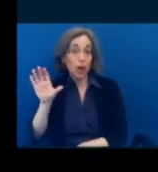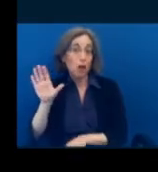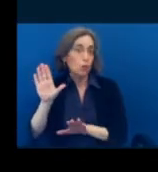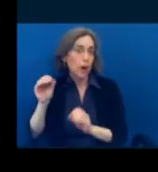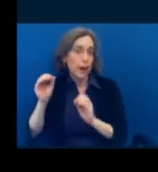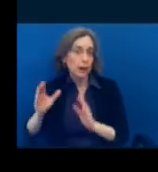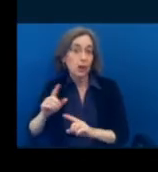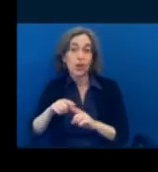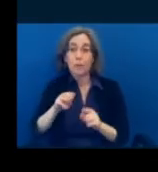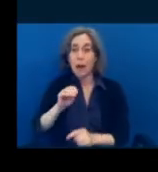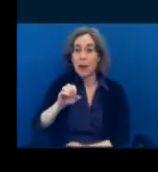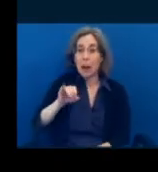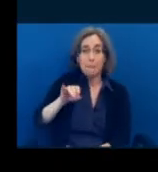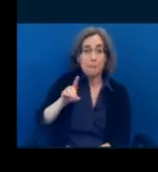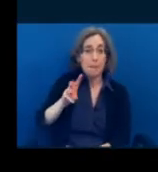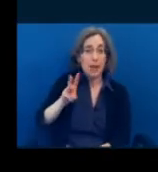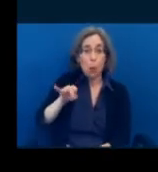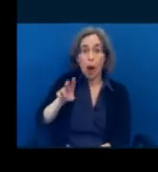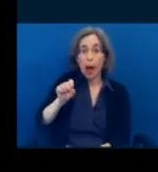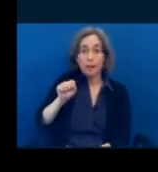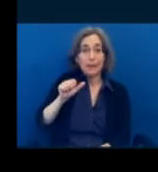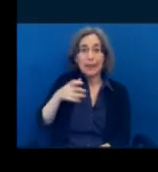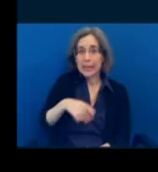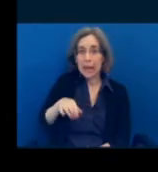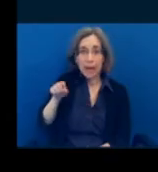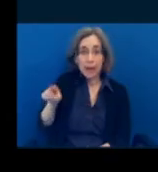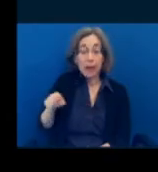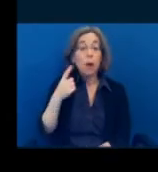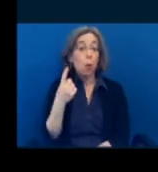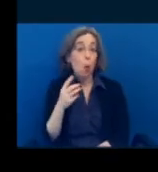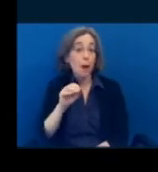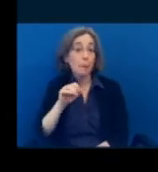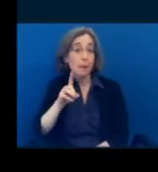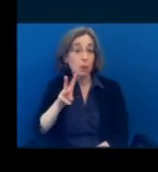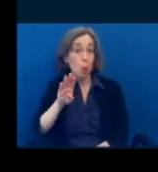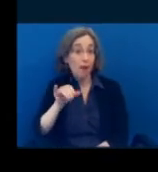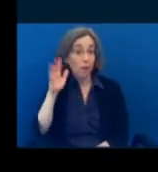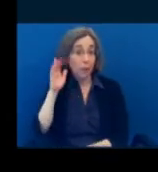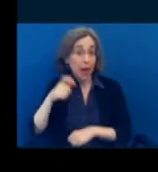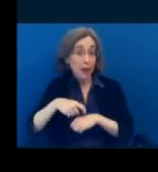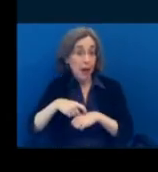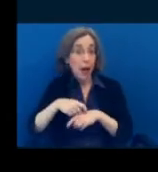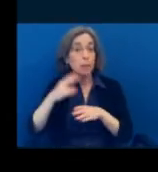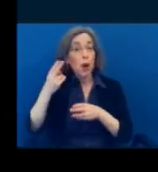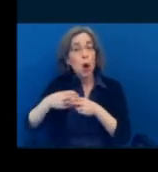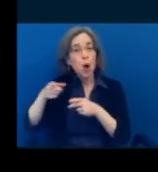MIDWIVES, IN FACT ELIZABETH MEAL, MIDWIFE AND FEMINIST FROM THE TIME DESCRIBED HIM AS A